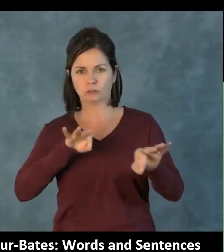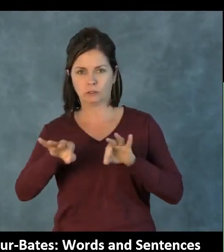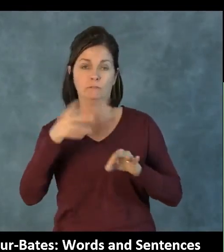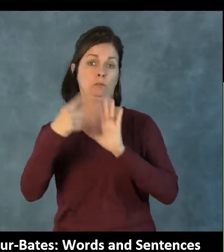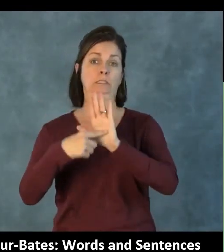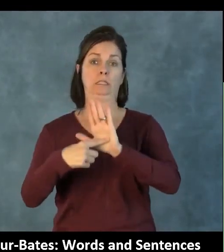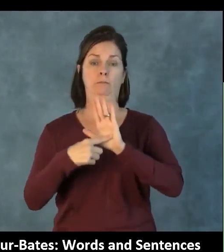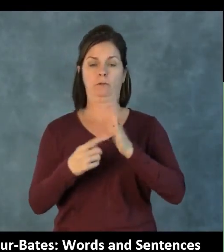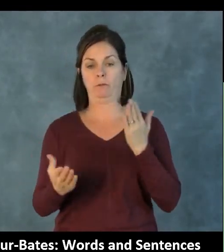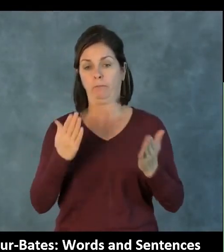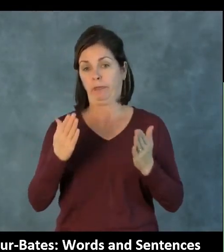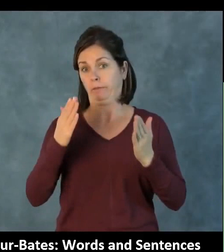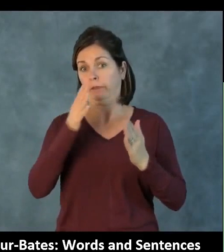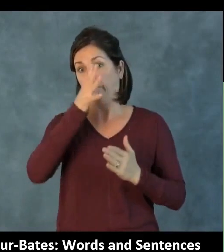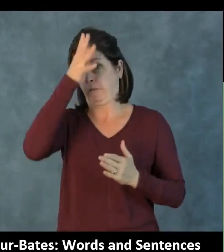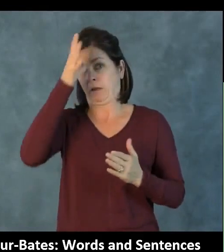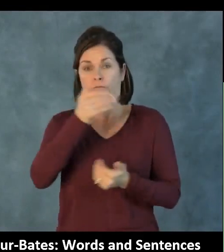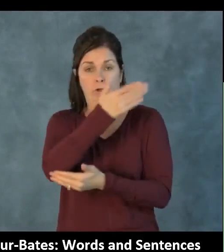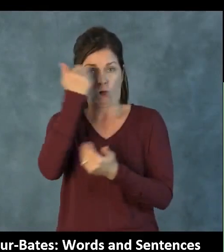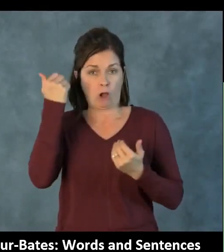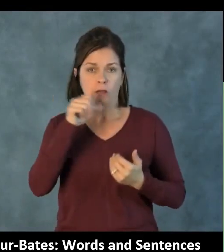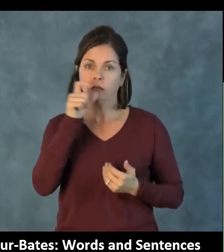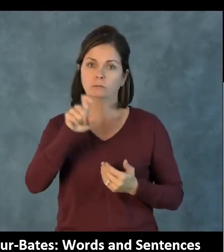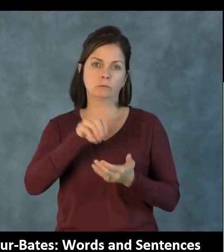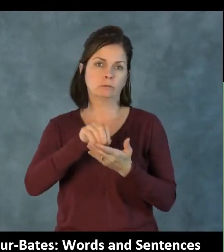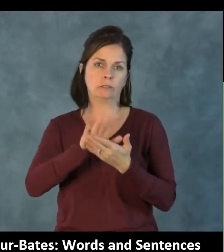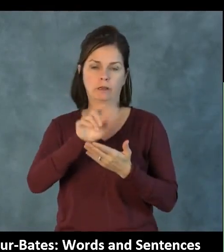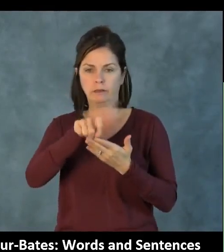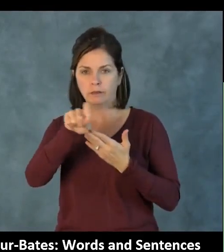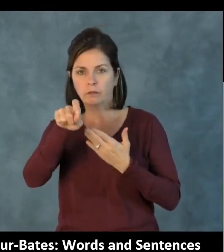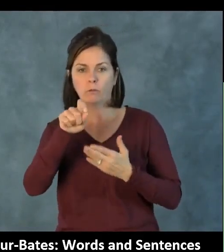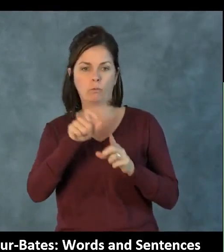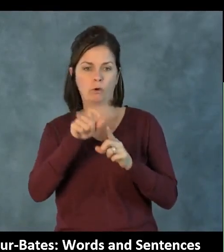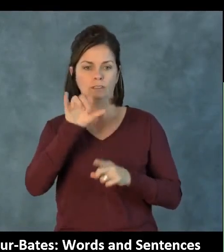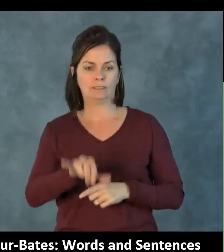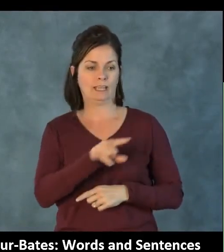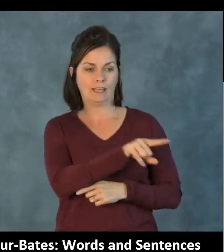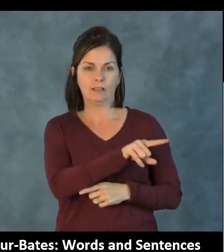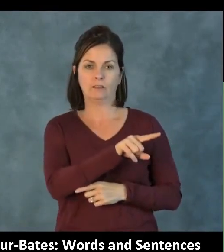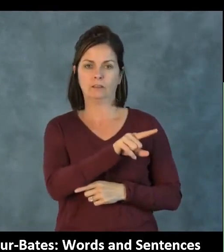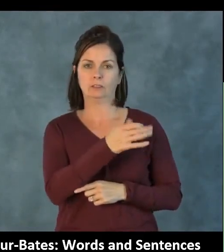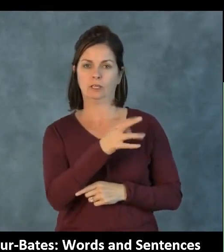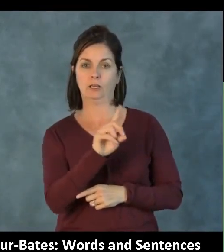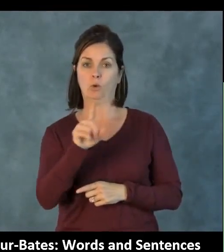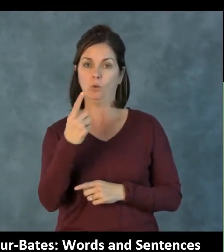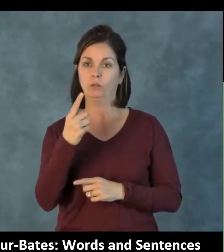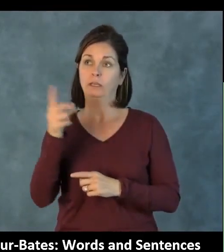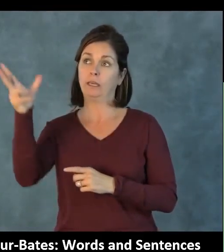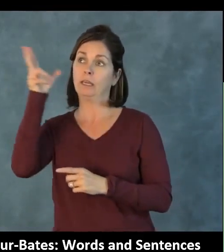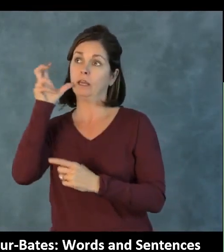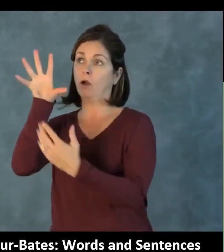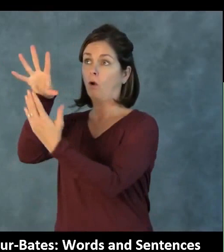For example, they may have forgotten that they're not supposed to mark words that the child only imitates.